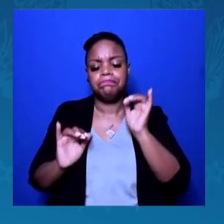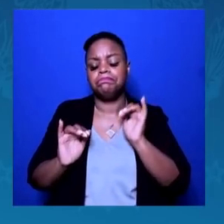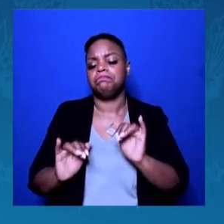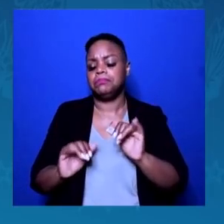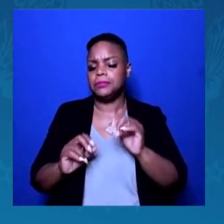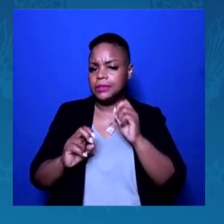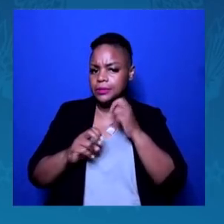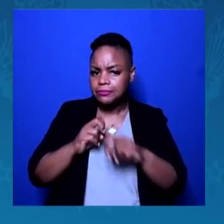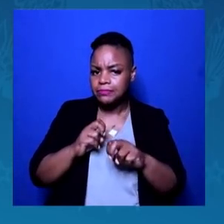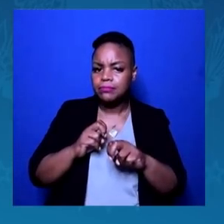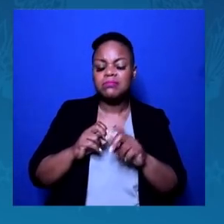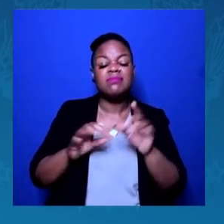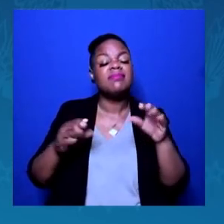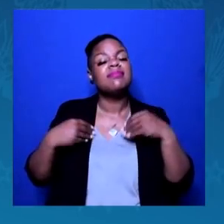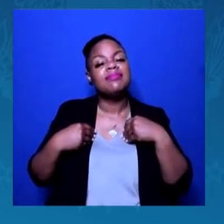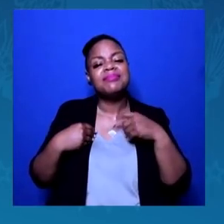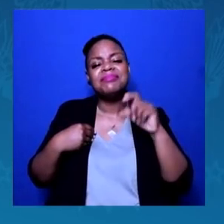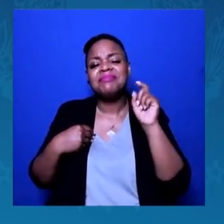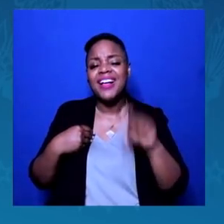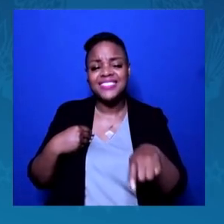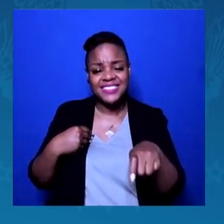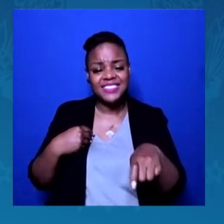We also are very proud that during this trip